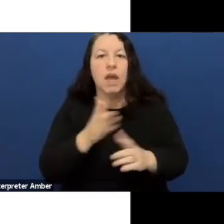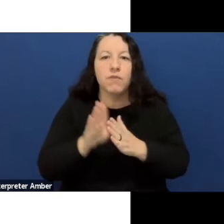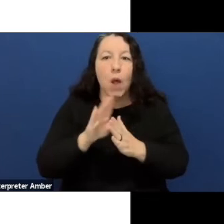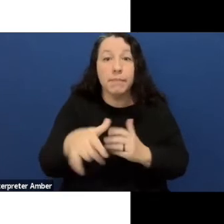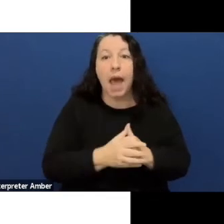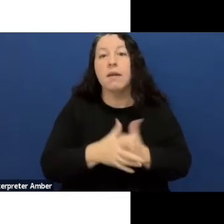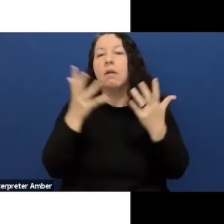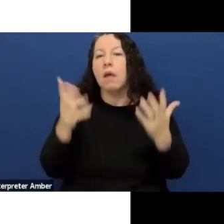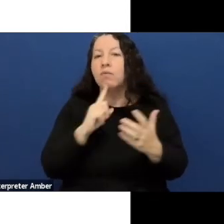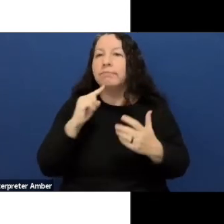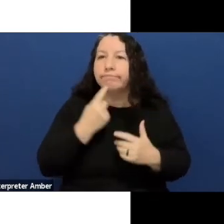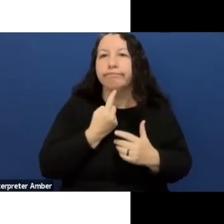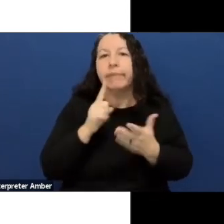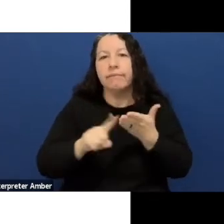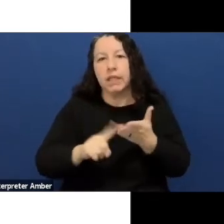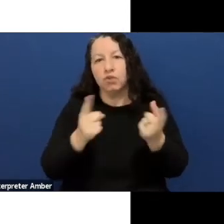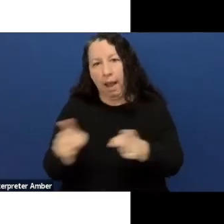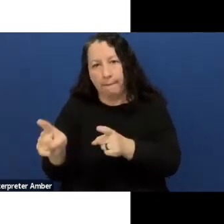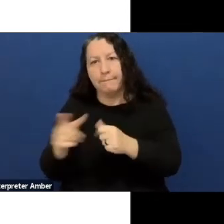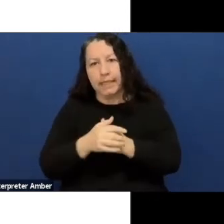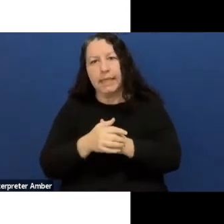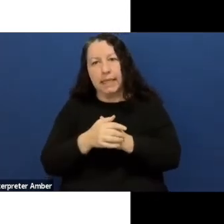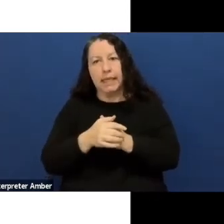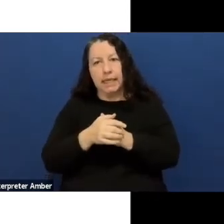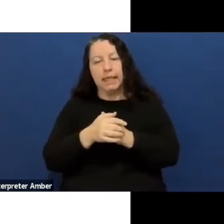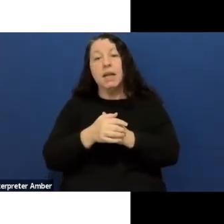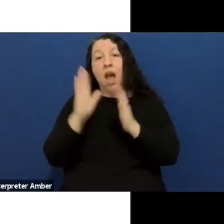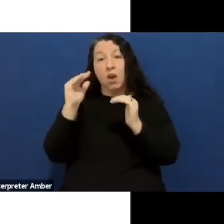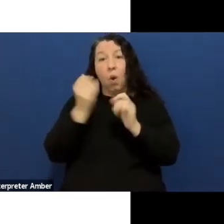not. Um, there's no standard evaluation and treatment yet, but there's a lot of work toward